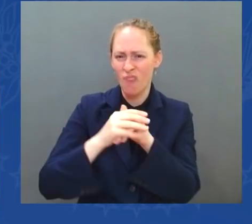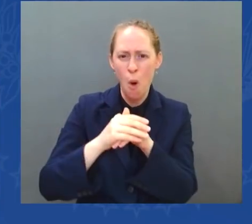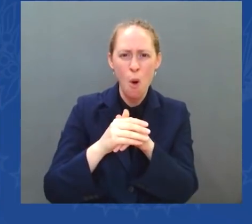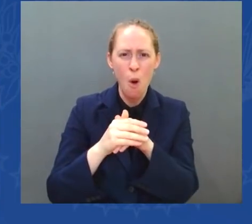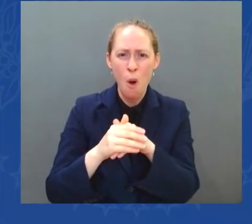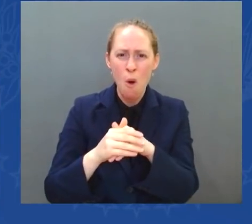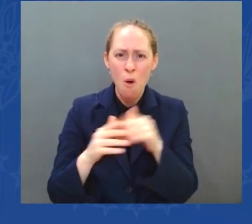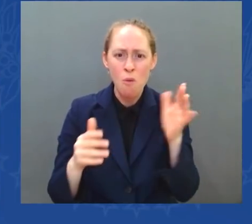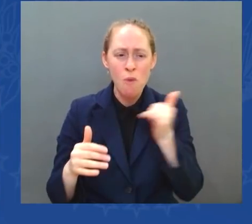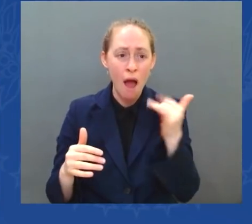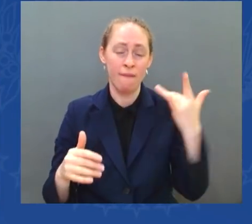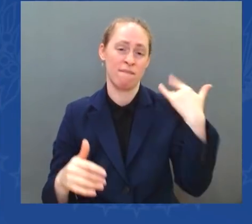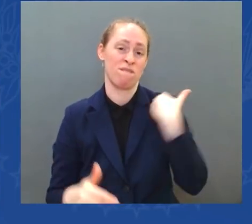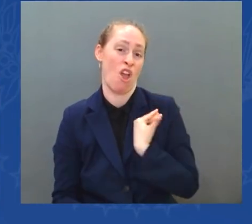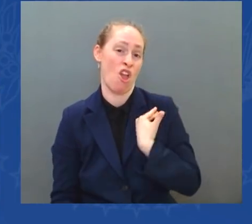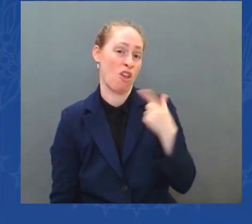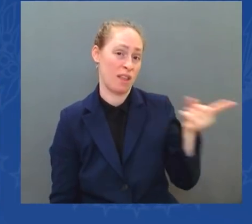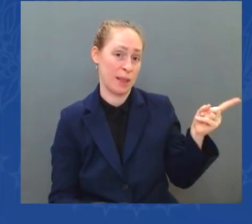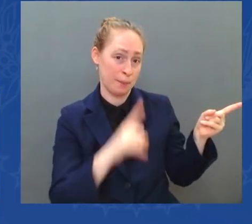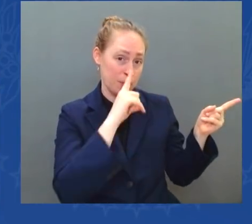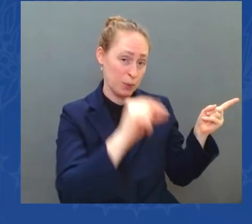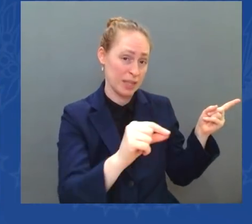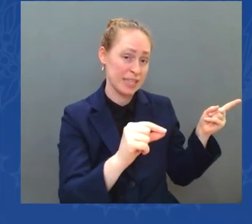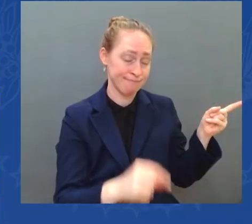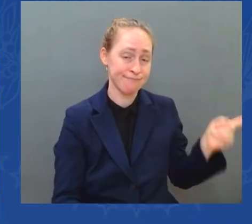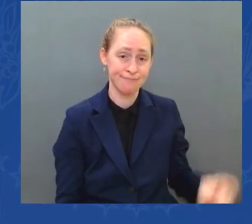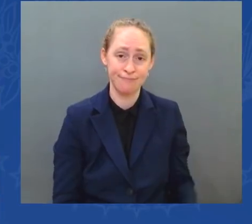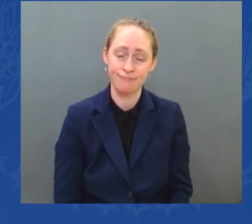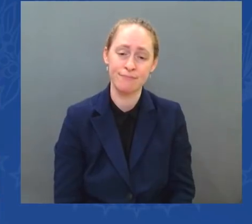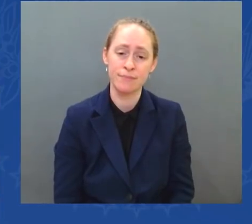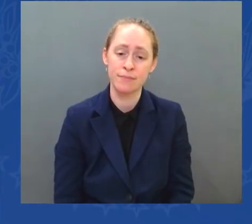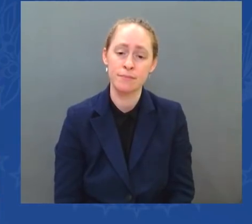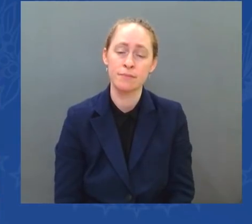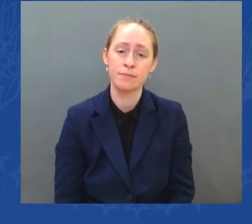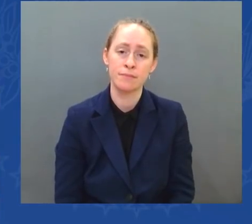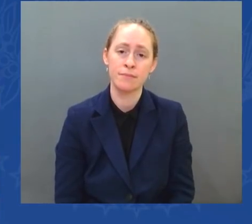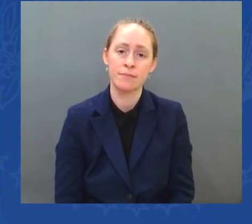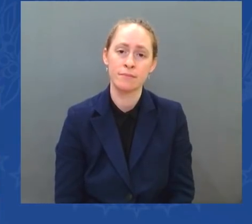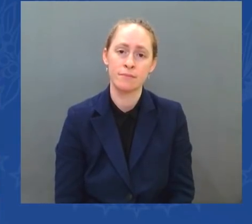We need -- we need to address these high prices and urgently for working folks out there.